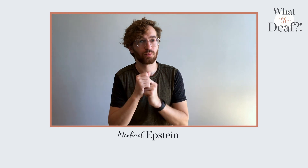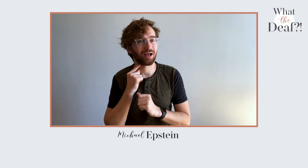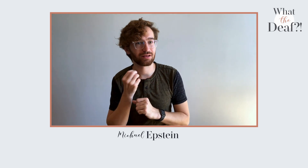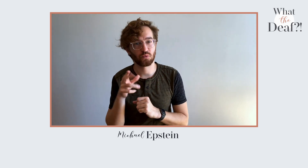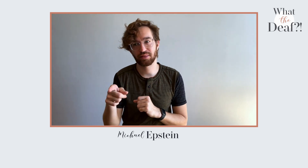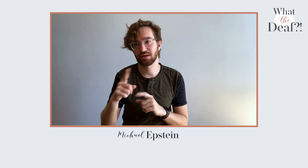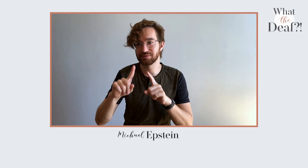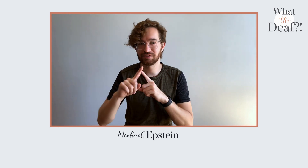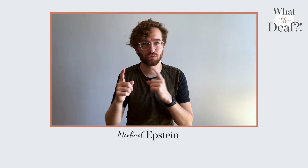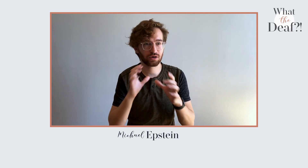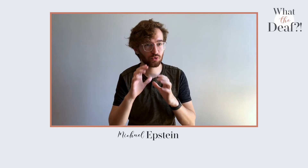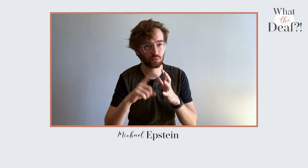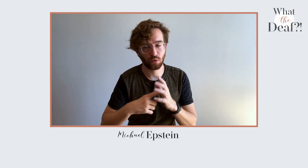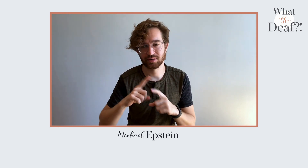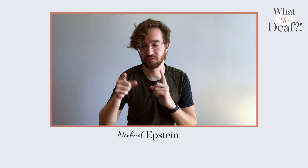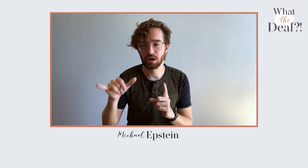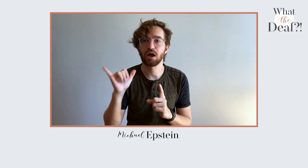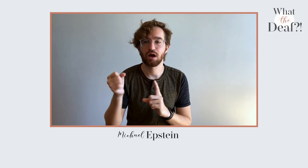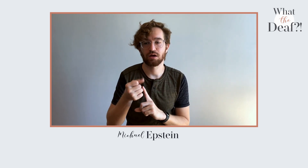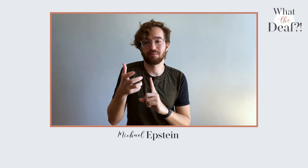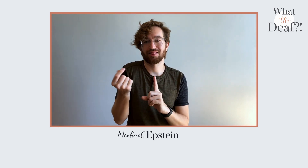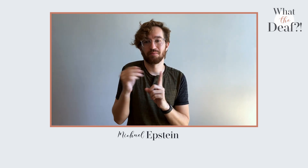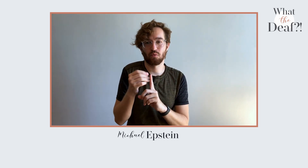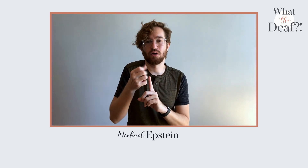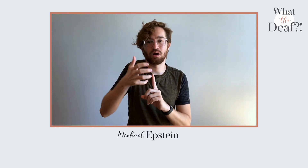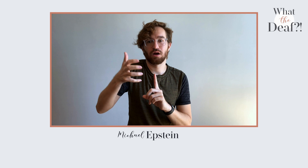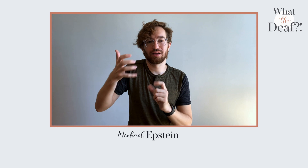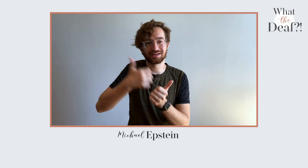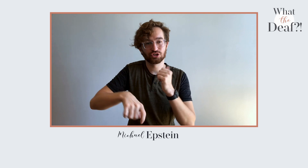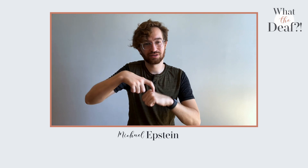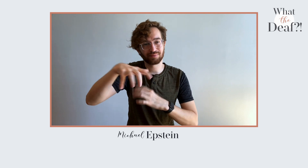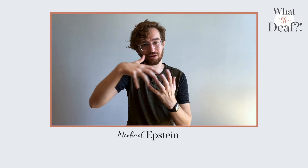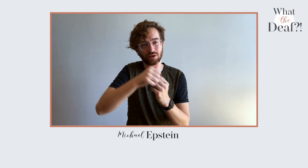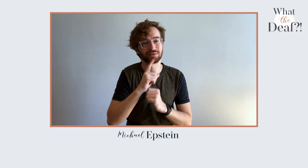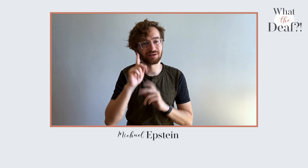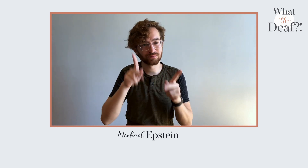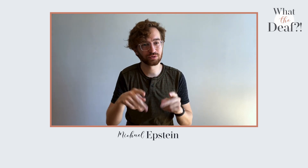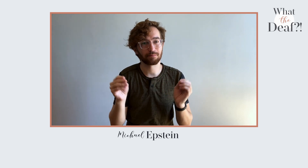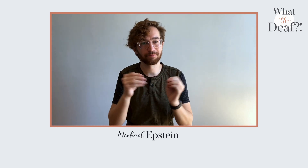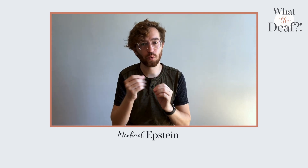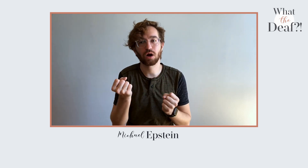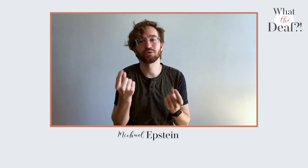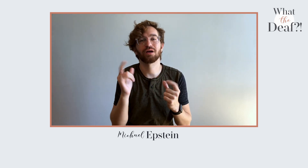speaks with an accent, has different communication requirements, then each time you interact with a deaf person, you're broadening that understanding.